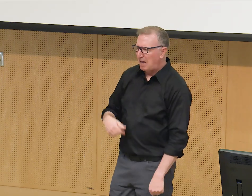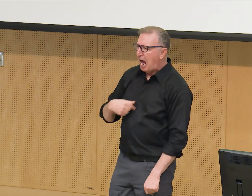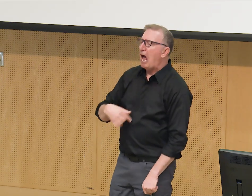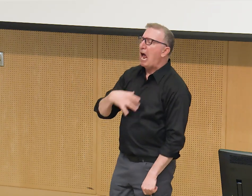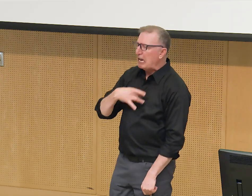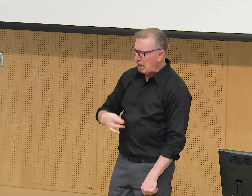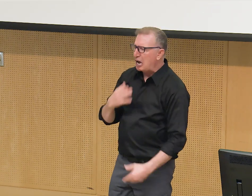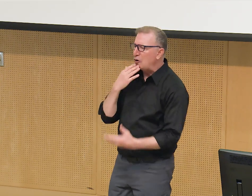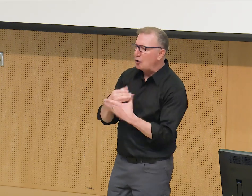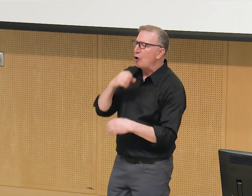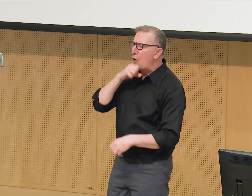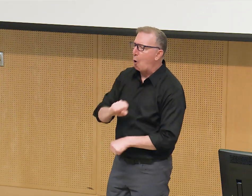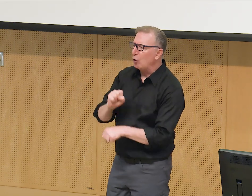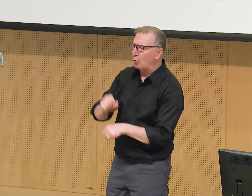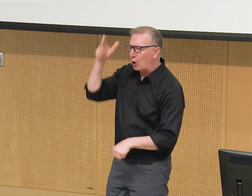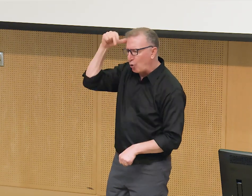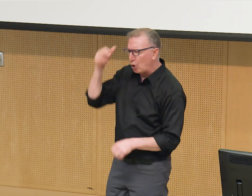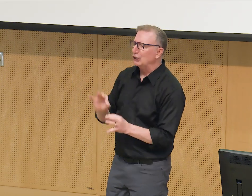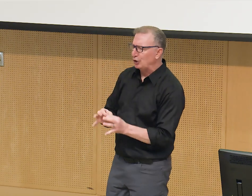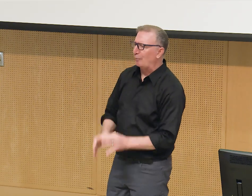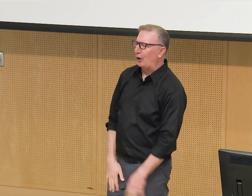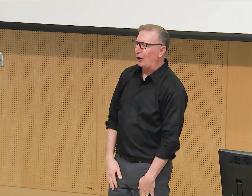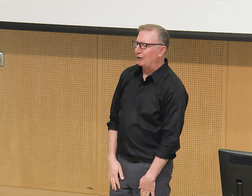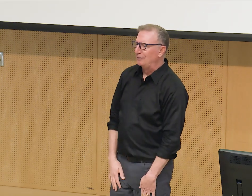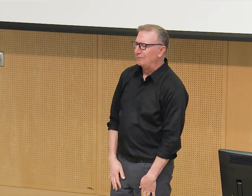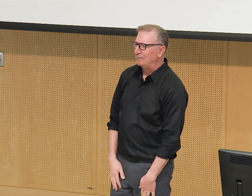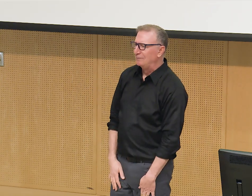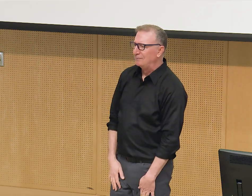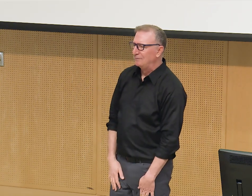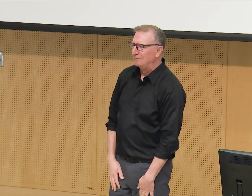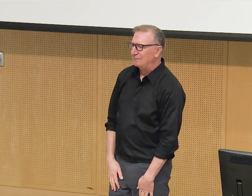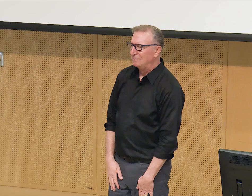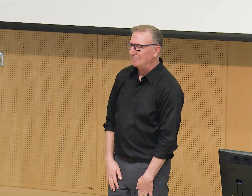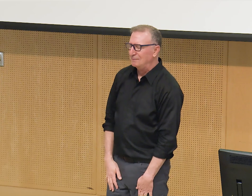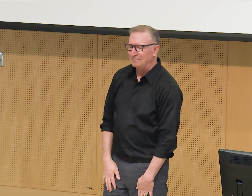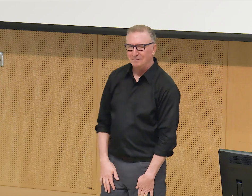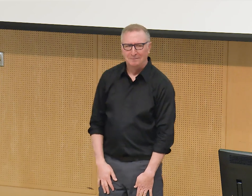And his answer was, "I like the good, old workhorse interpreters."